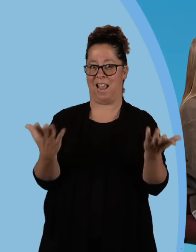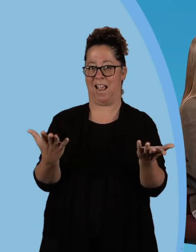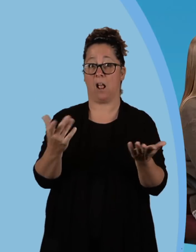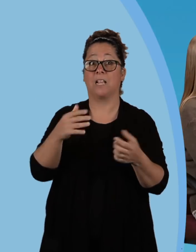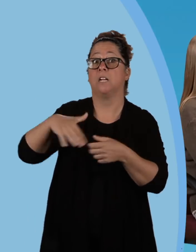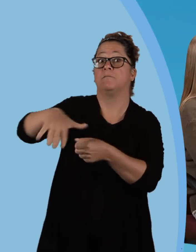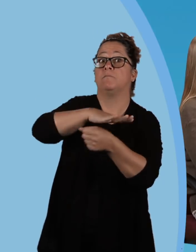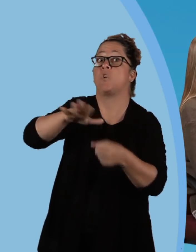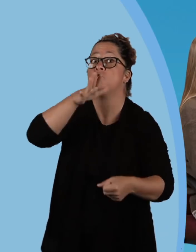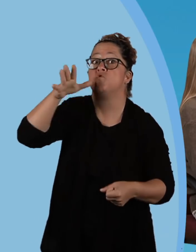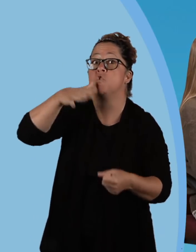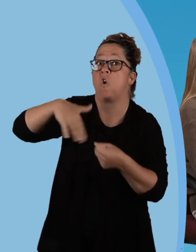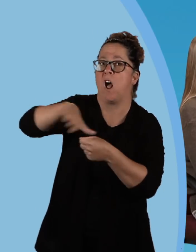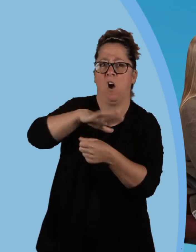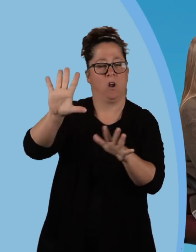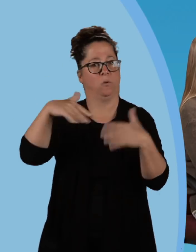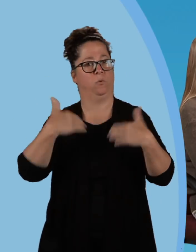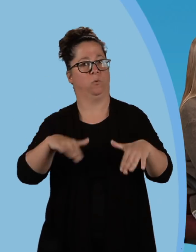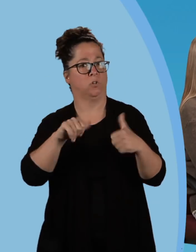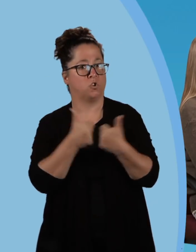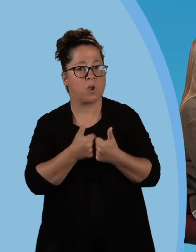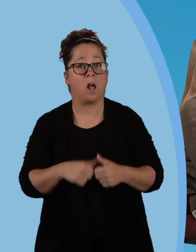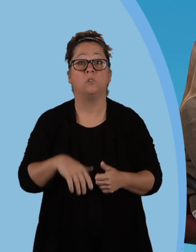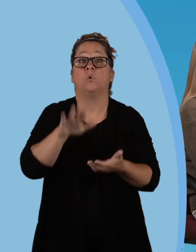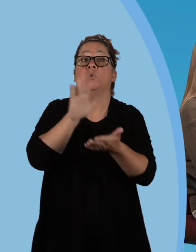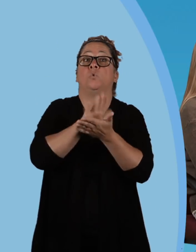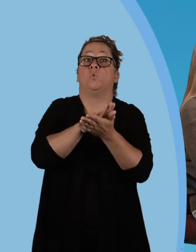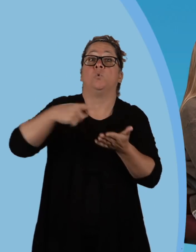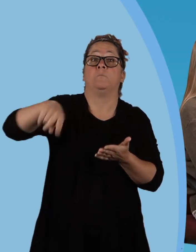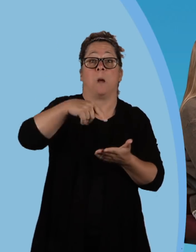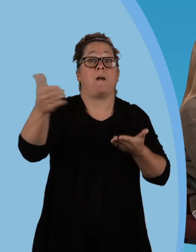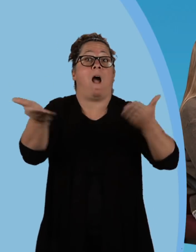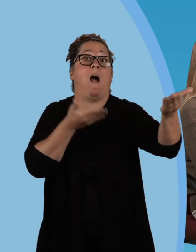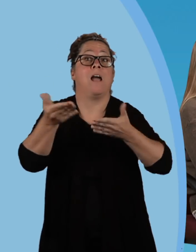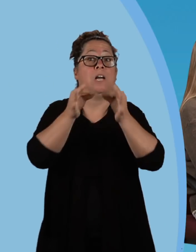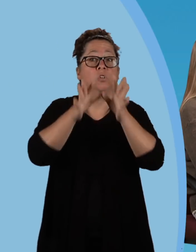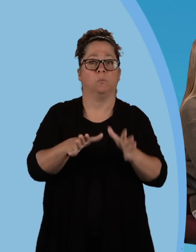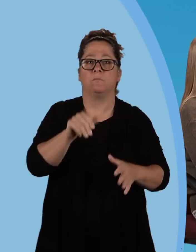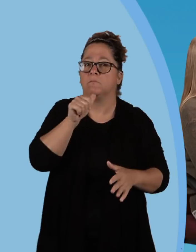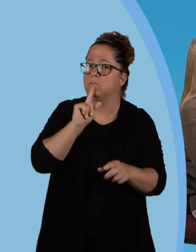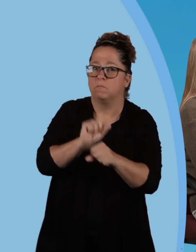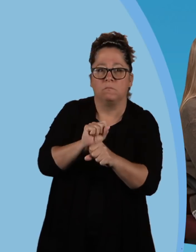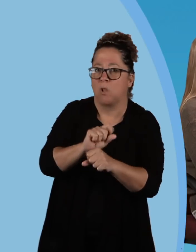And so schools may be hiring an interpreter who's really not that qualified and that